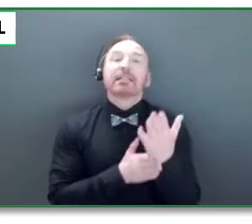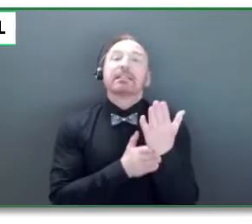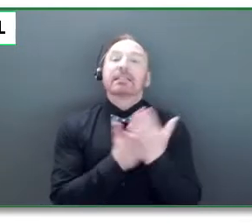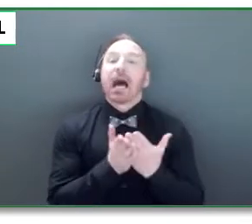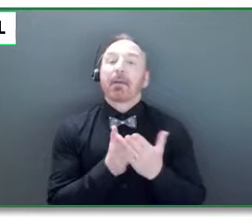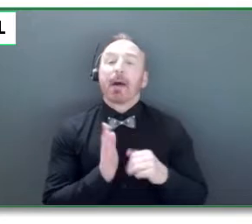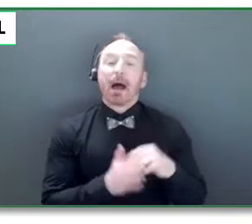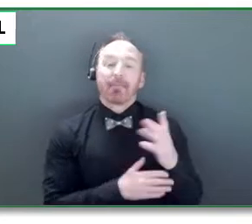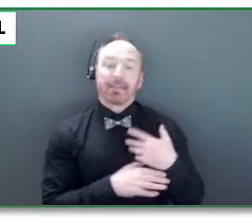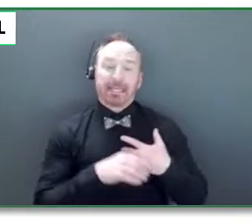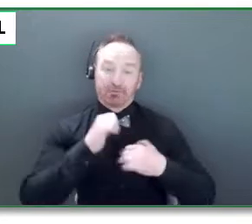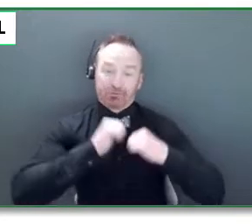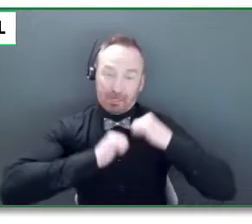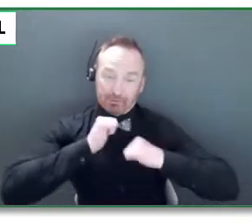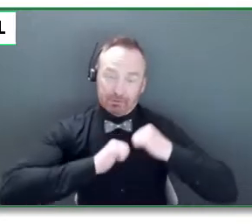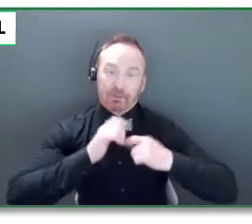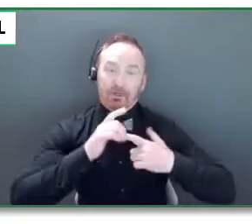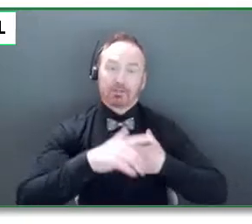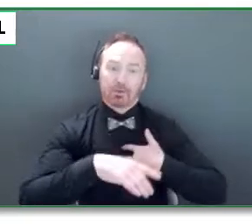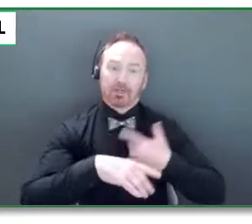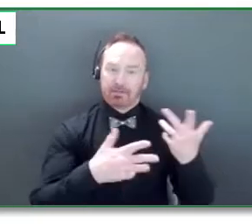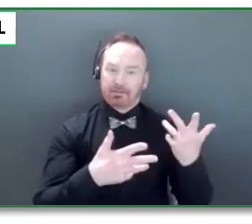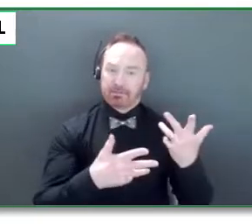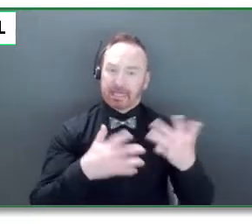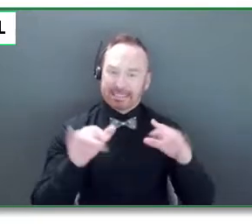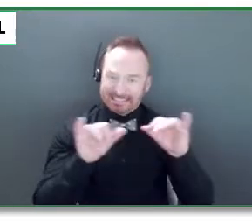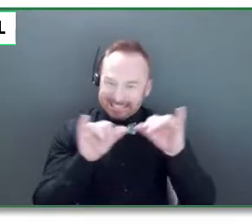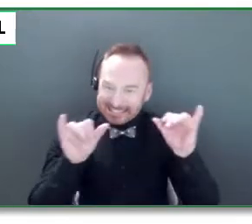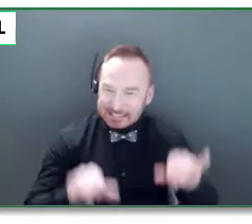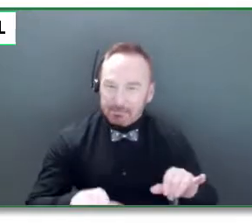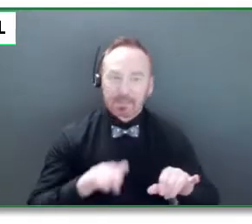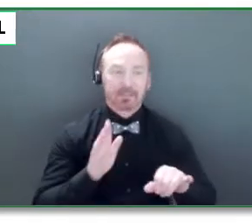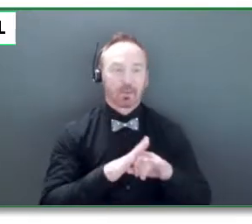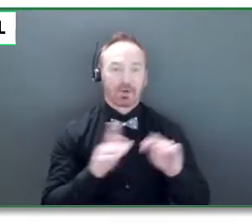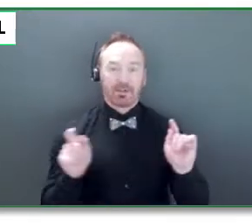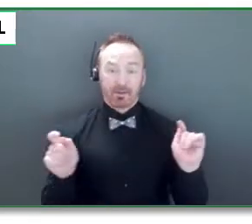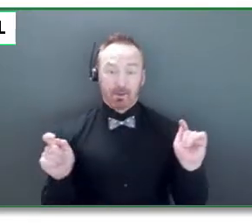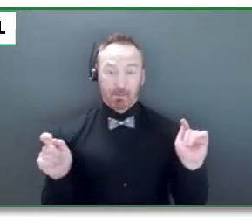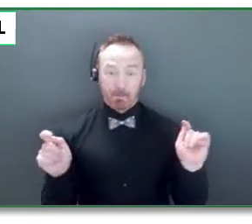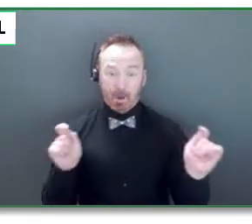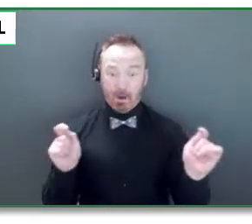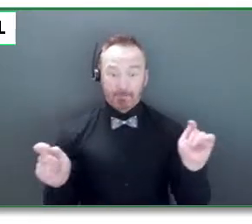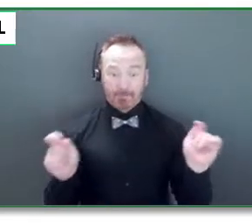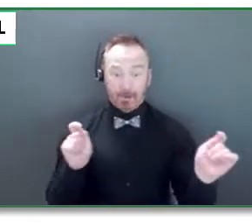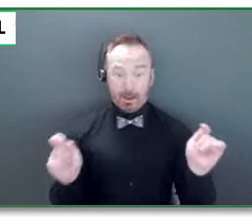modified to be accessible period. So some of the issues are just for